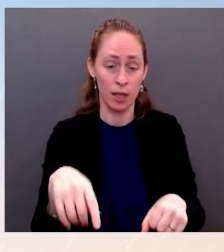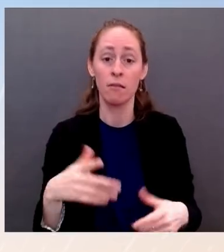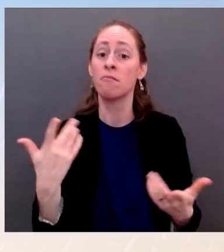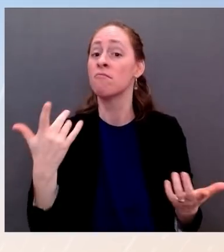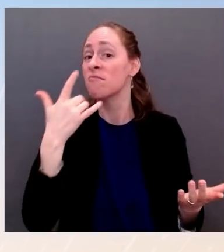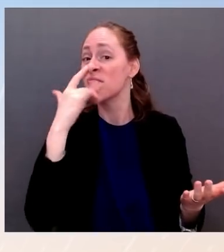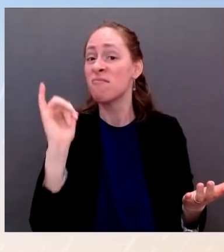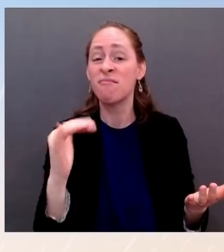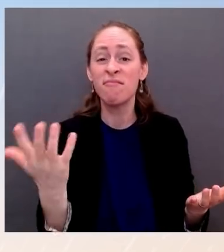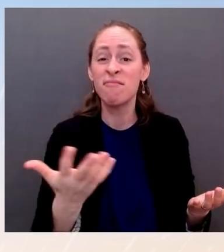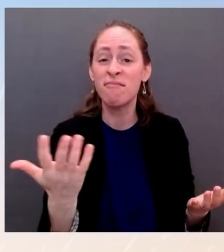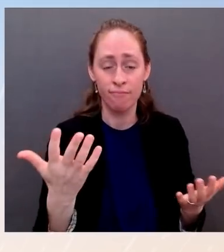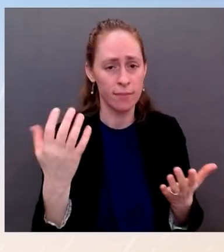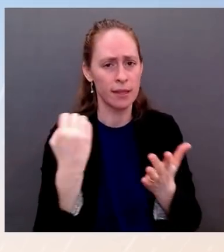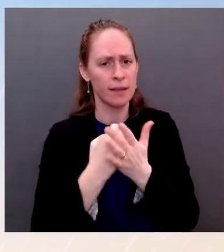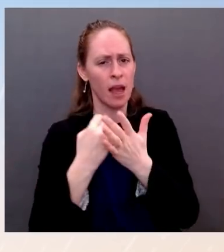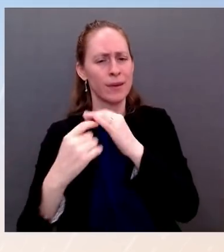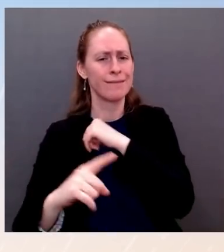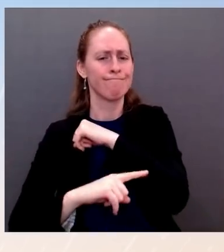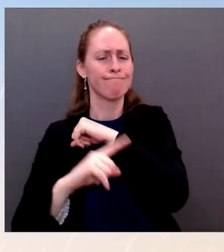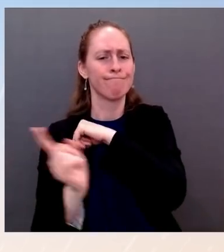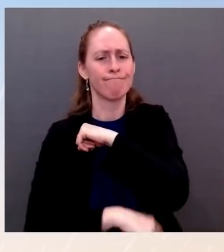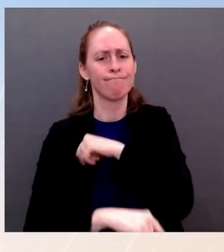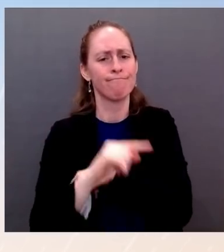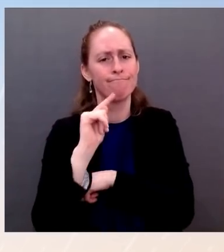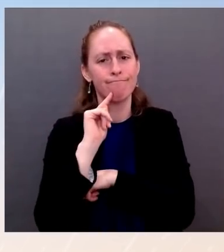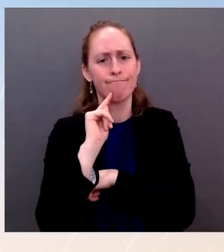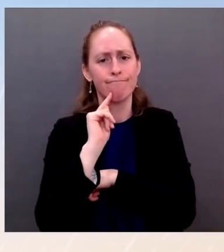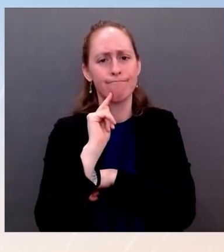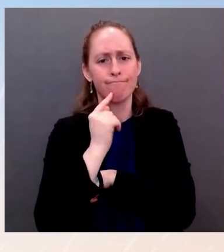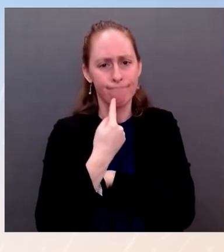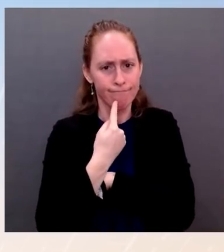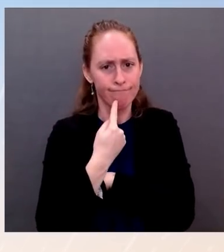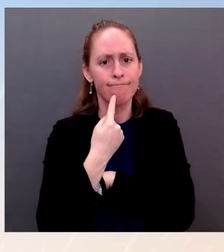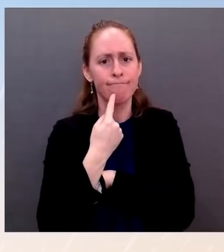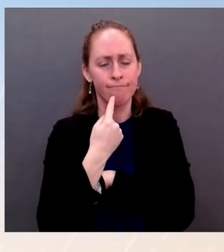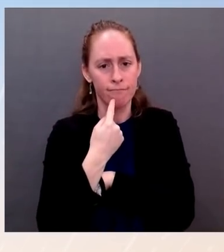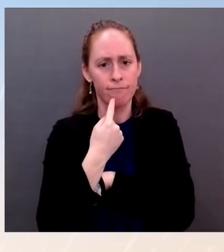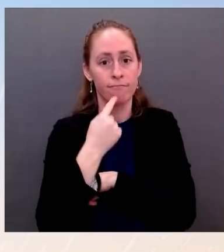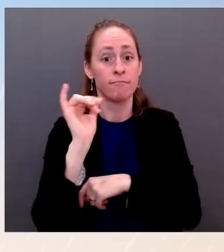the United Kingdom, Canada, and other countries. It would also include changes to NATO